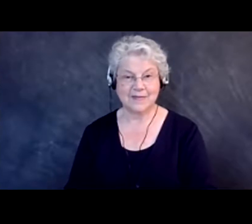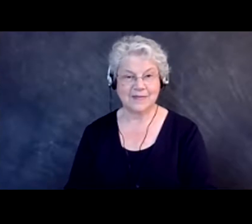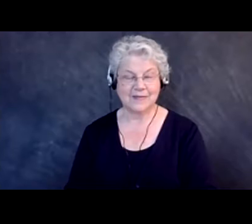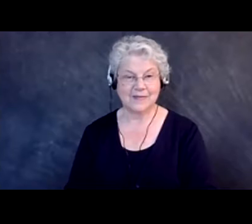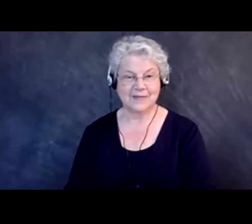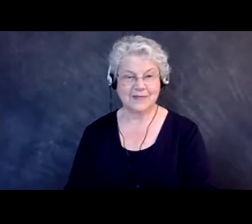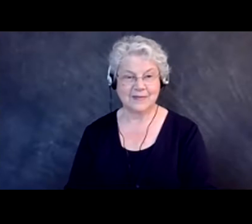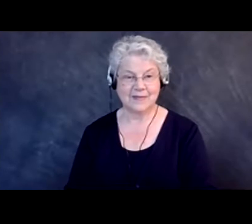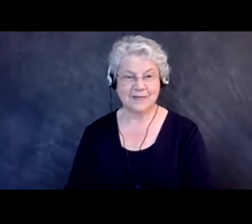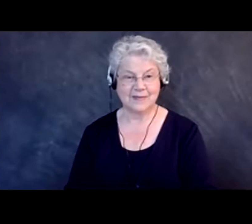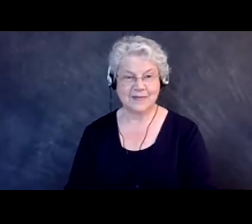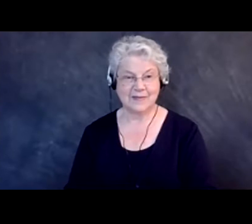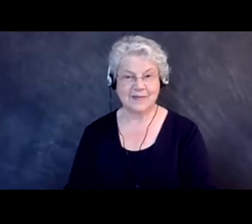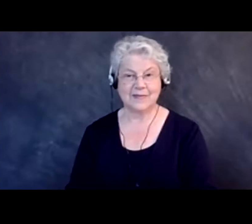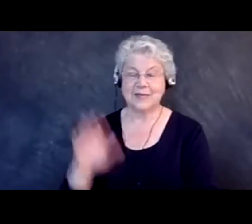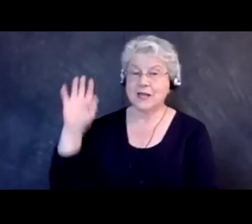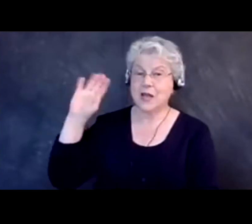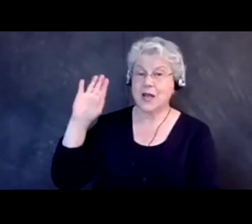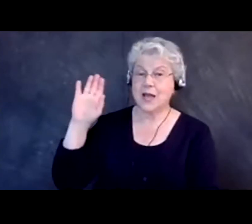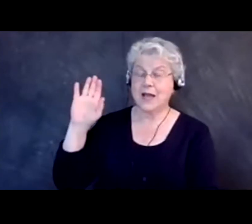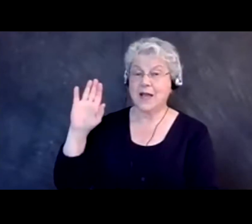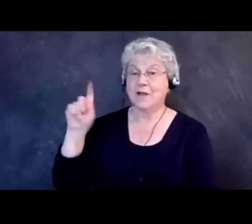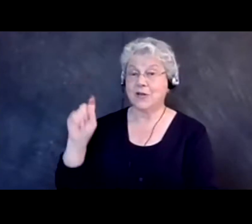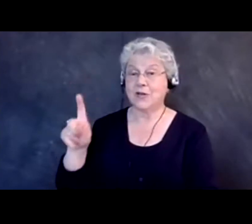Alyssia: I have a question. Dana Moraes: Go ahead, Alyssia.